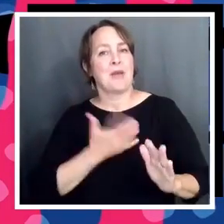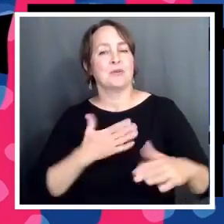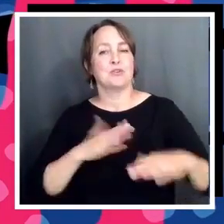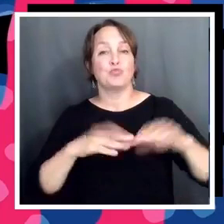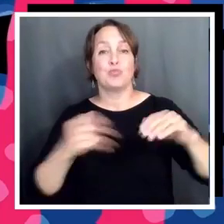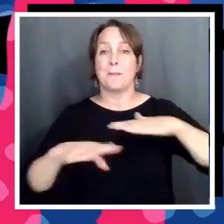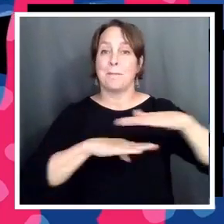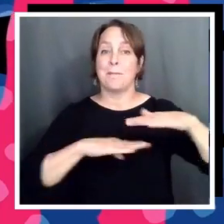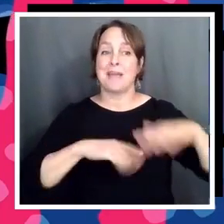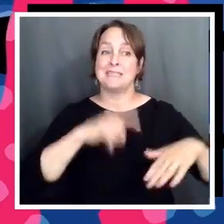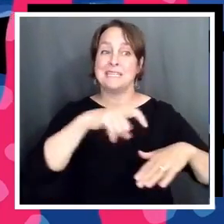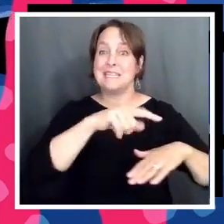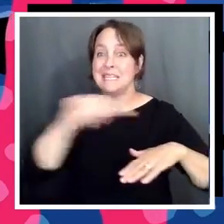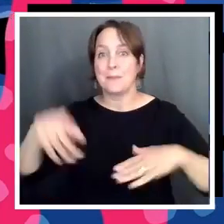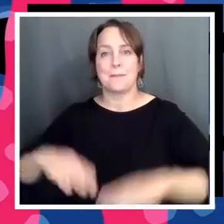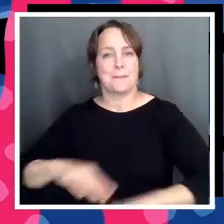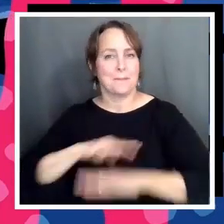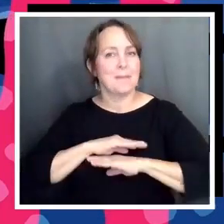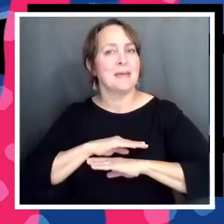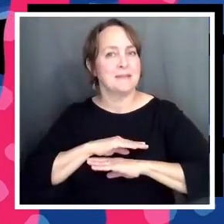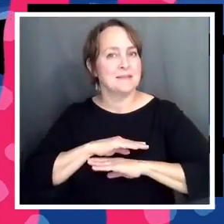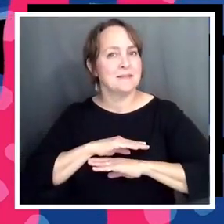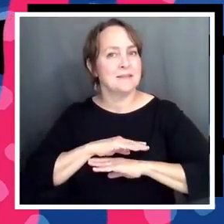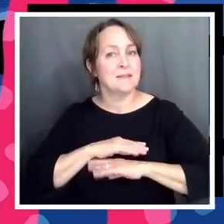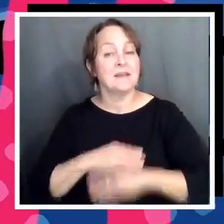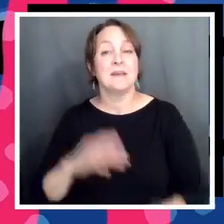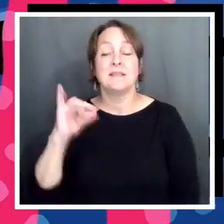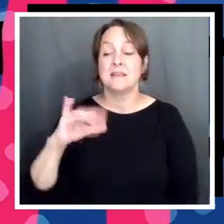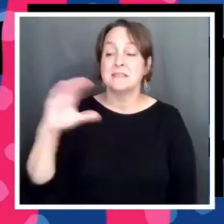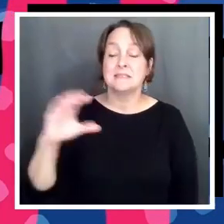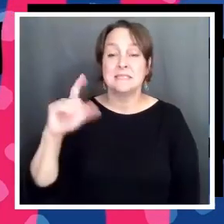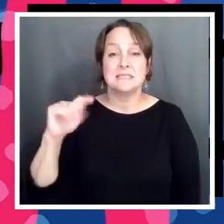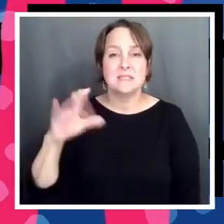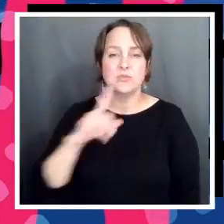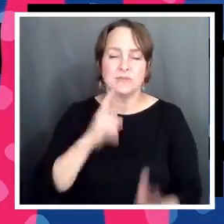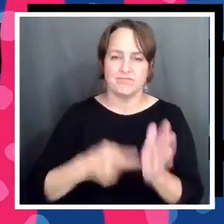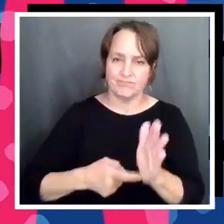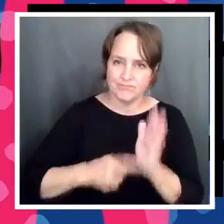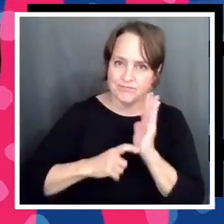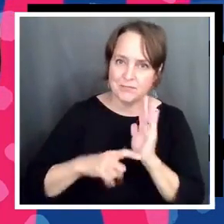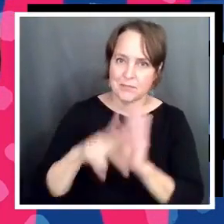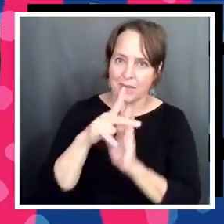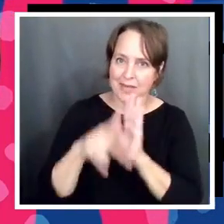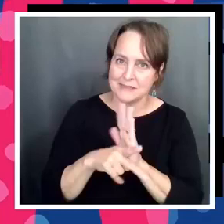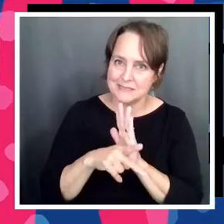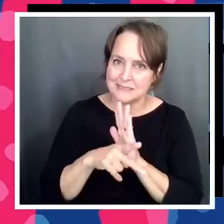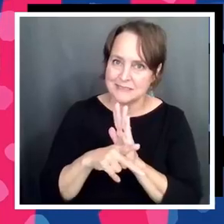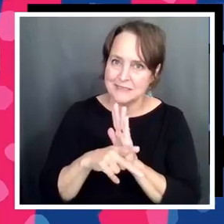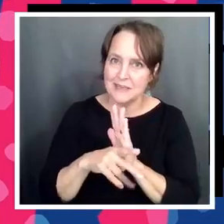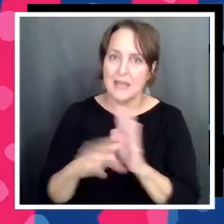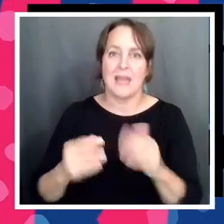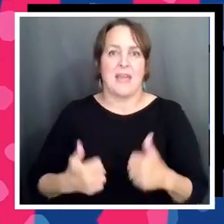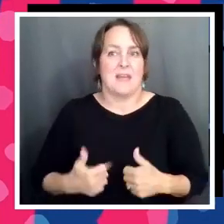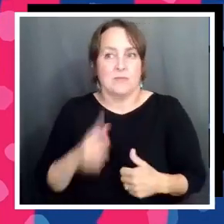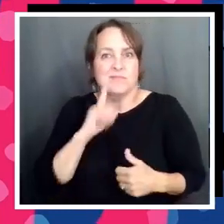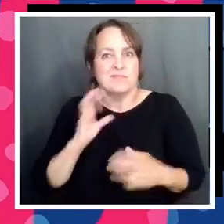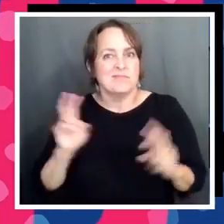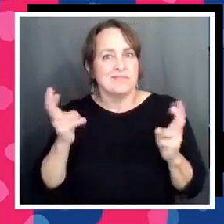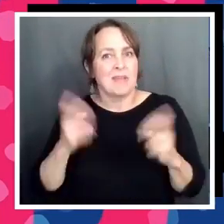AMERICA AND ENSURING THE BASIC